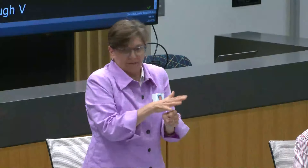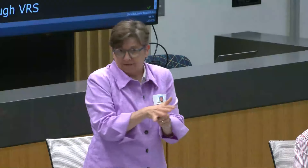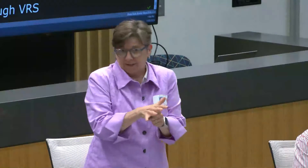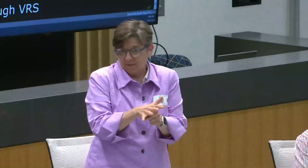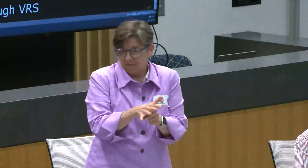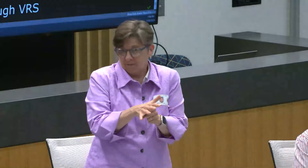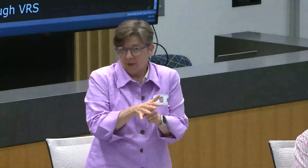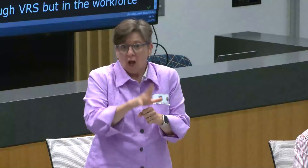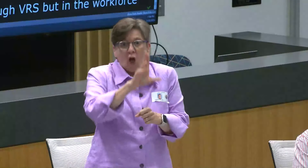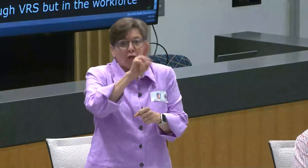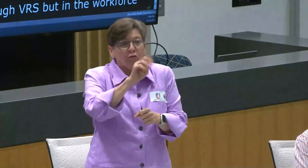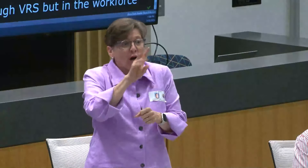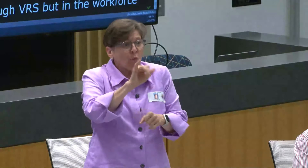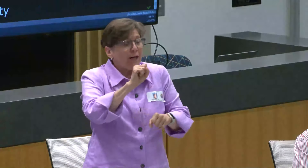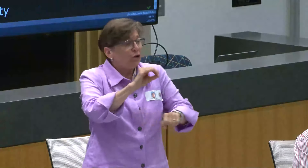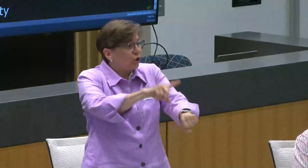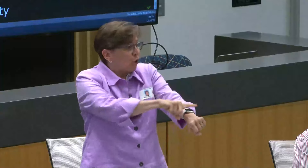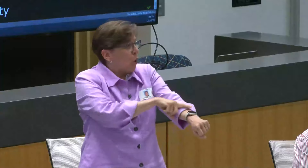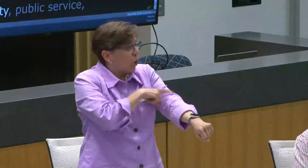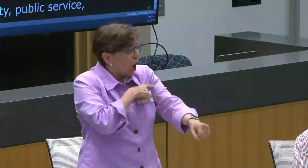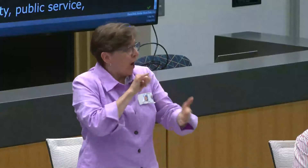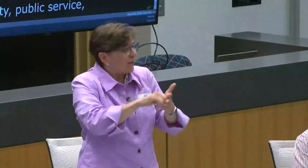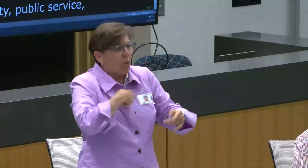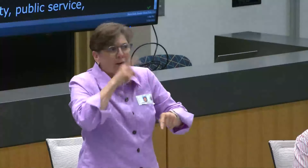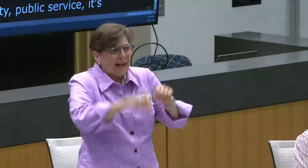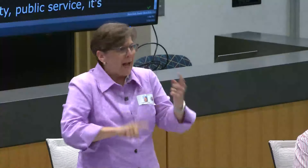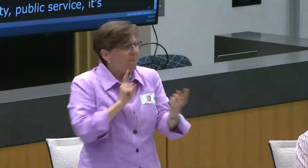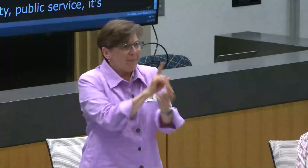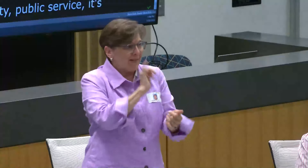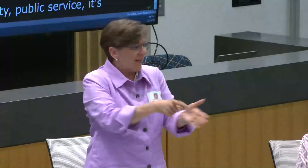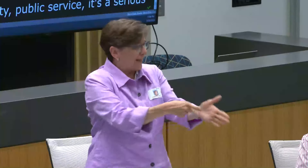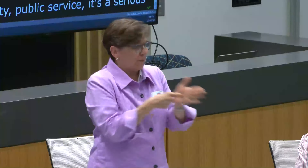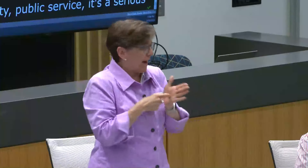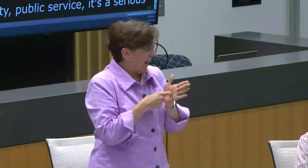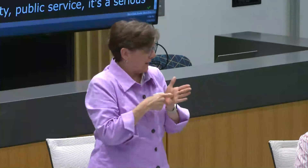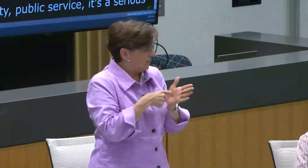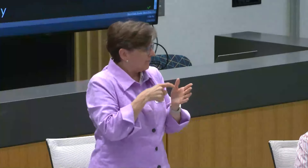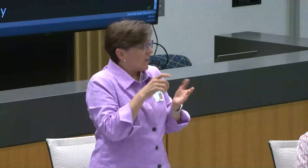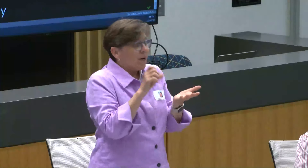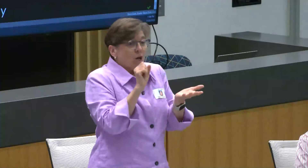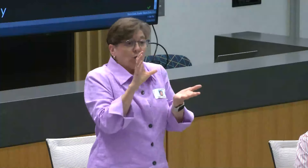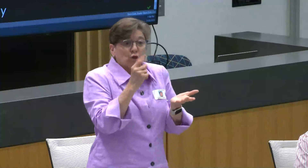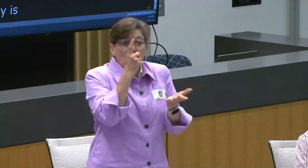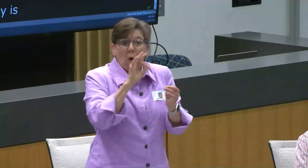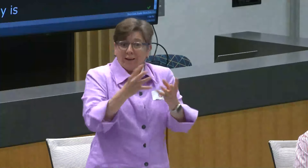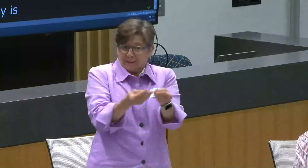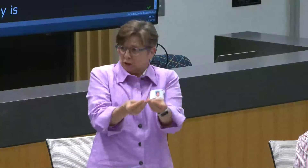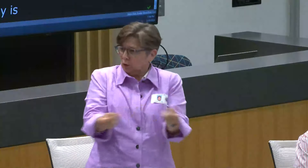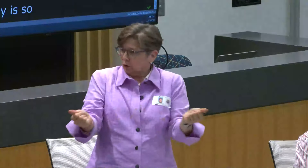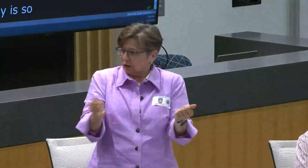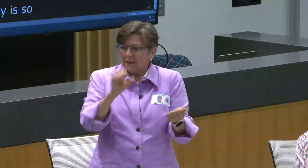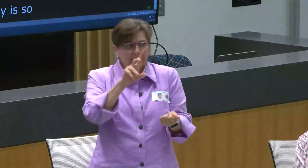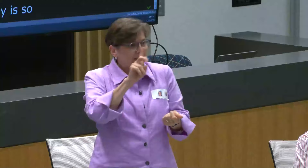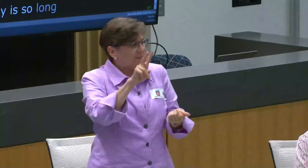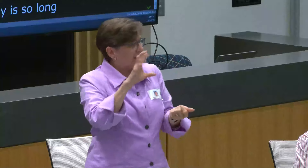EXPERIENCING A SHORTAGE OF INTERPRETERS ACROSS THE COUNTRY. AND ALL OF THE INTERPRETING DEMANDS WE ARE NOT JUST THROUGH VRS BUT IN THE